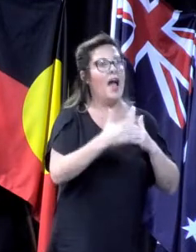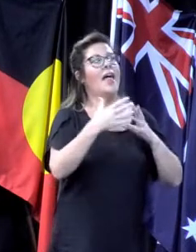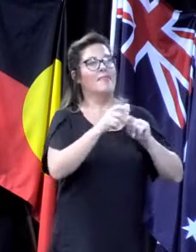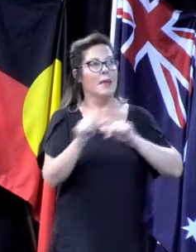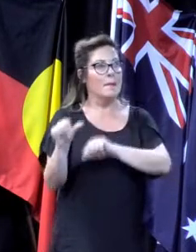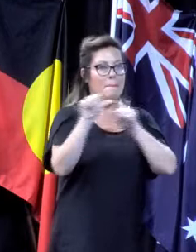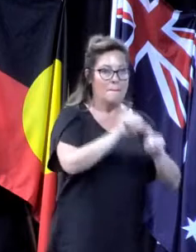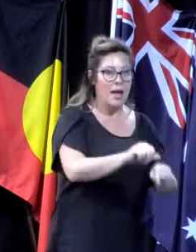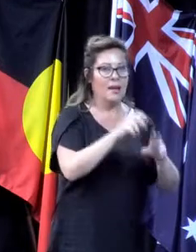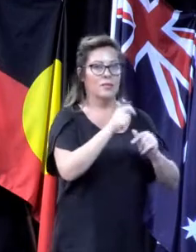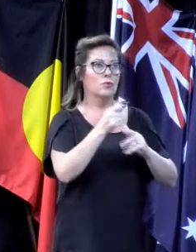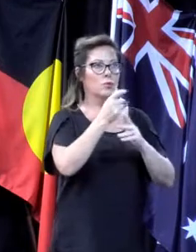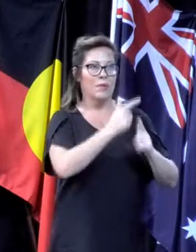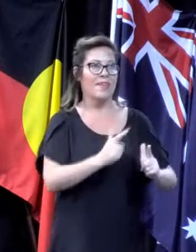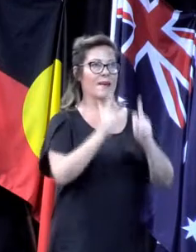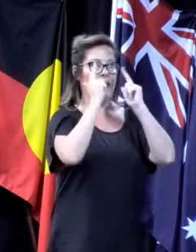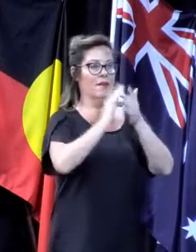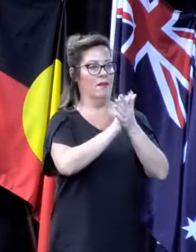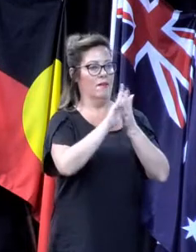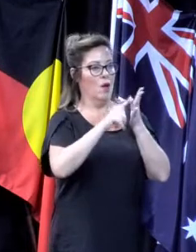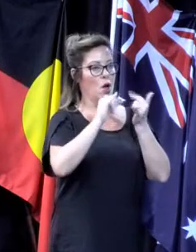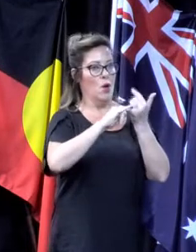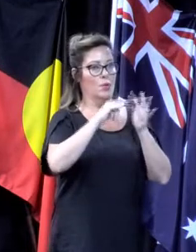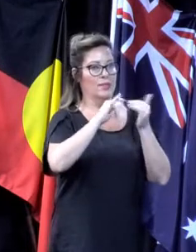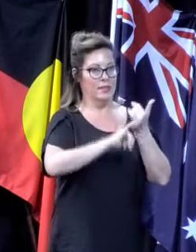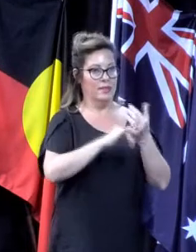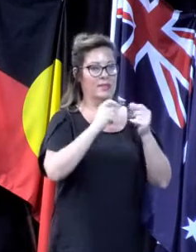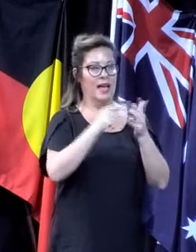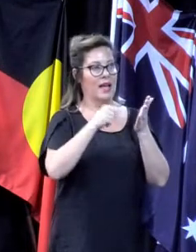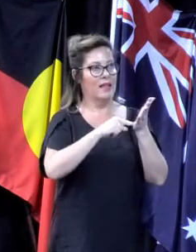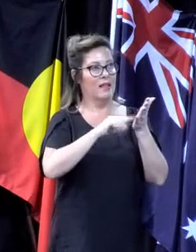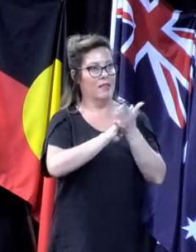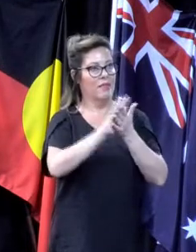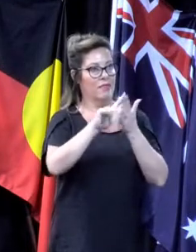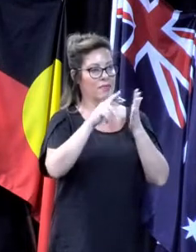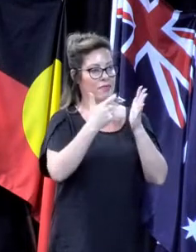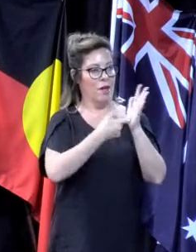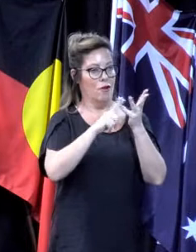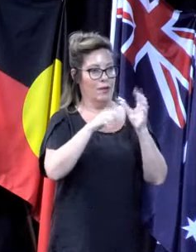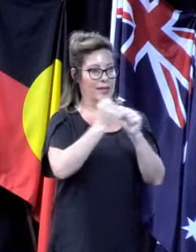which is now called Head of Inclusive Schooling at Thuringowa. Post-first-round of maternity leave,